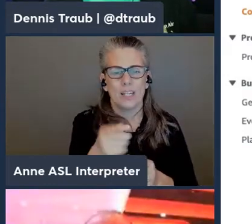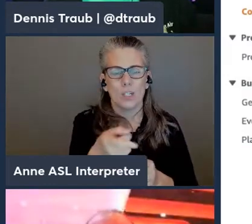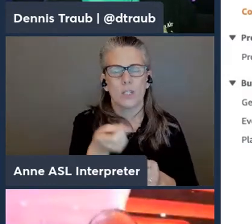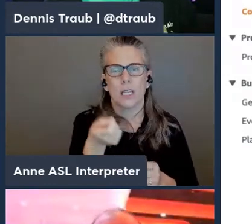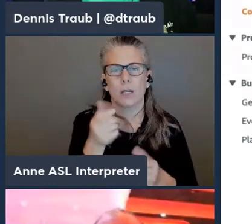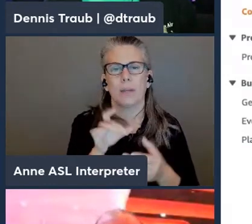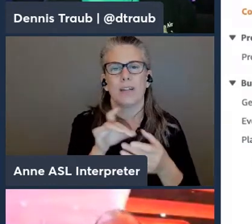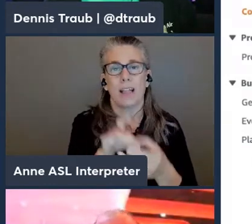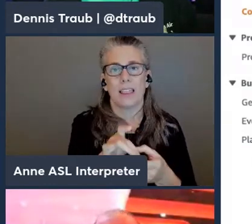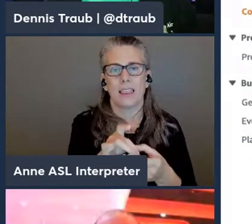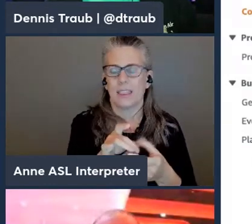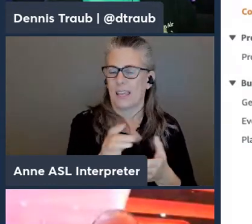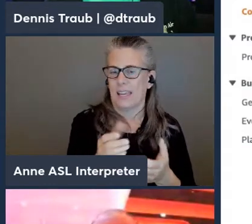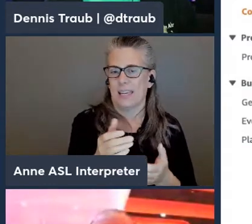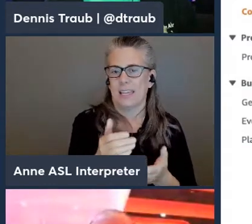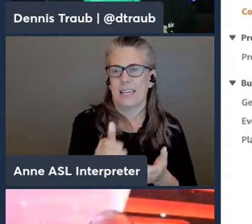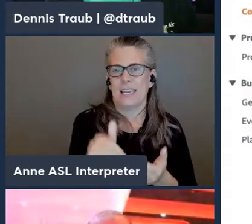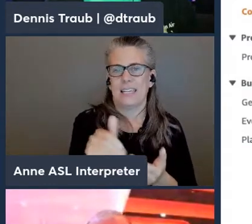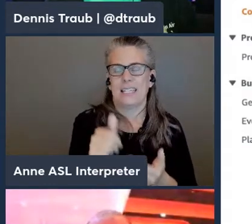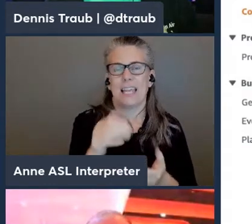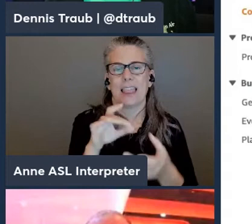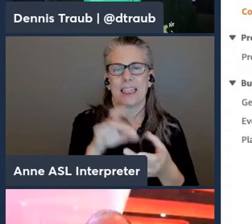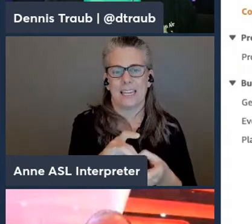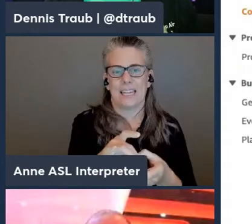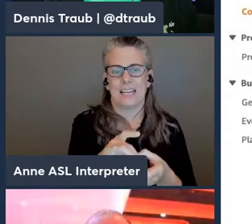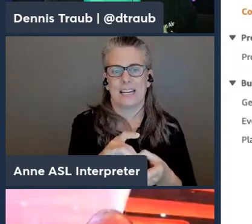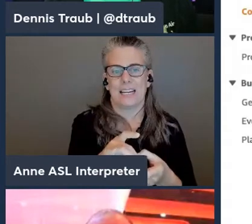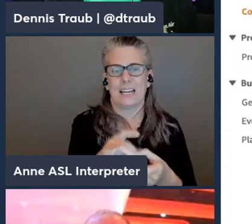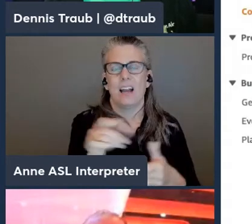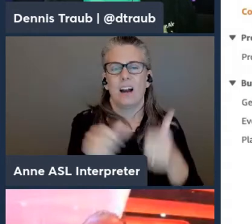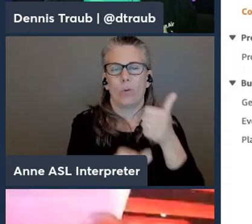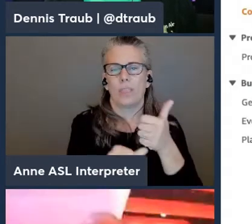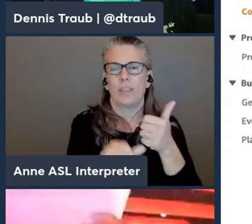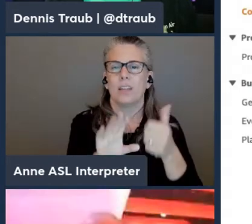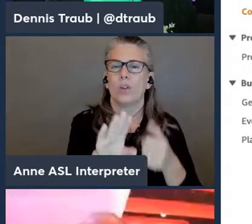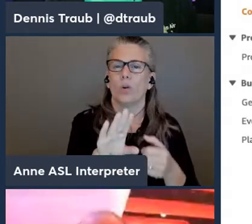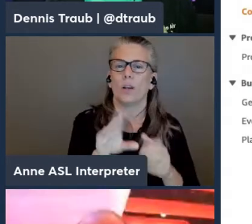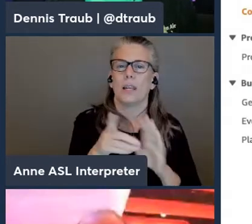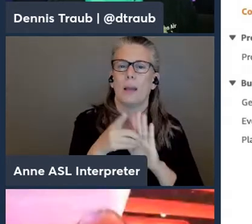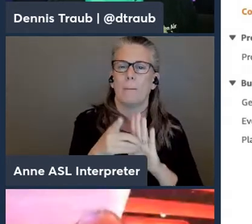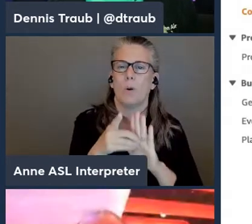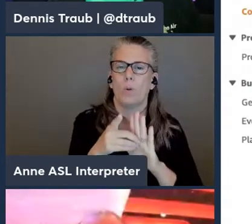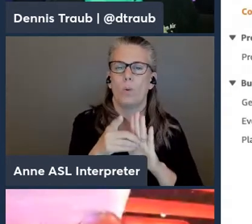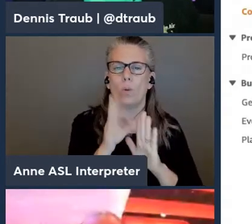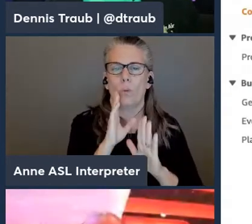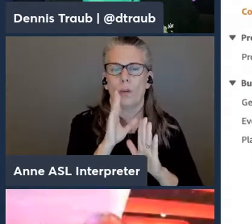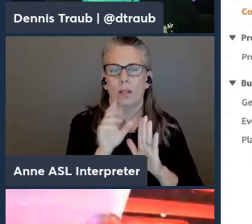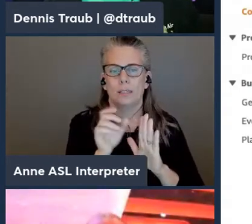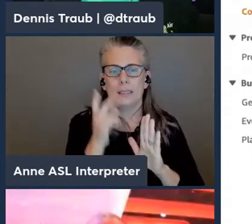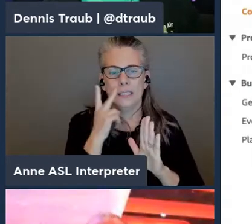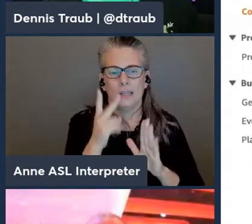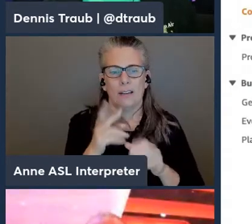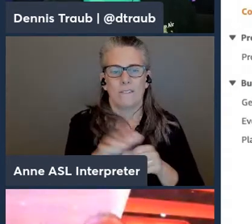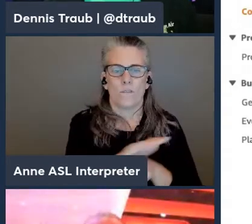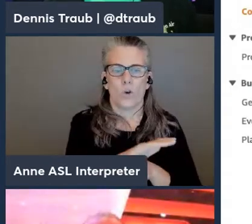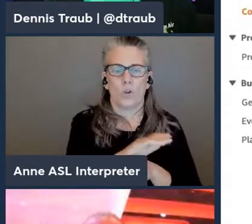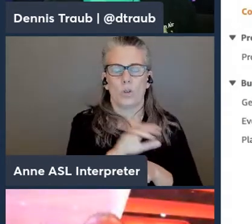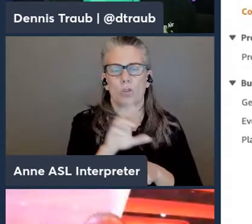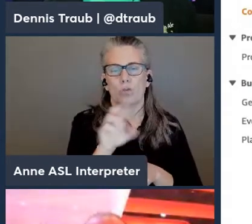so everyone will have this demo in their CodeGuru account. It says "Demo Full Repository Analysis Secrets." Okay.